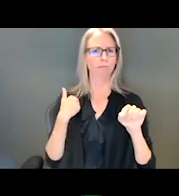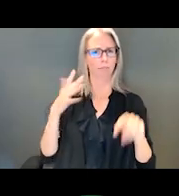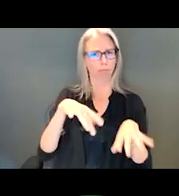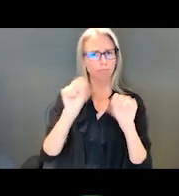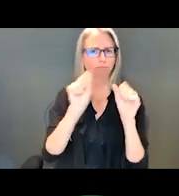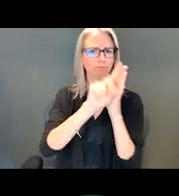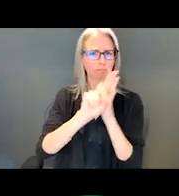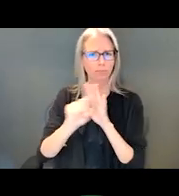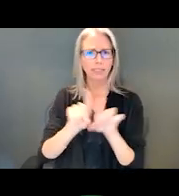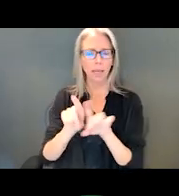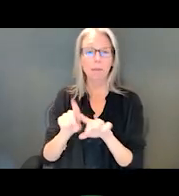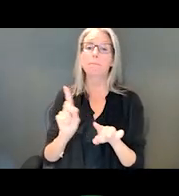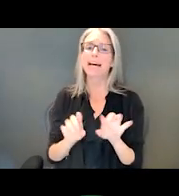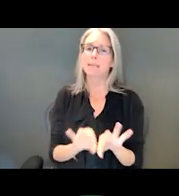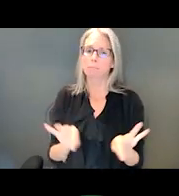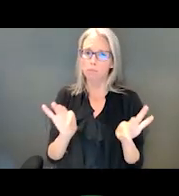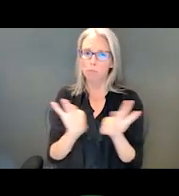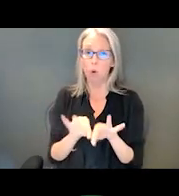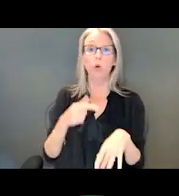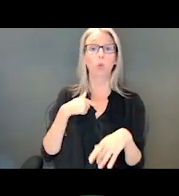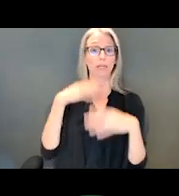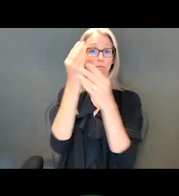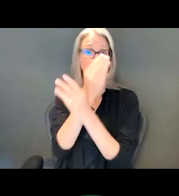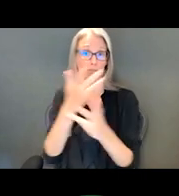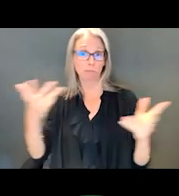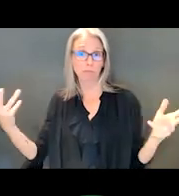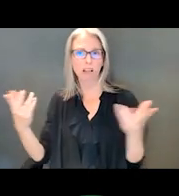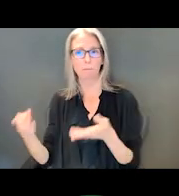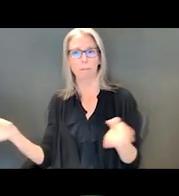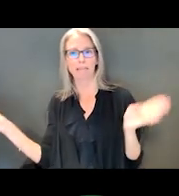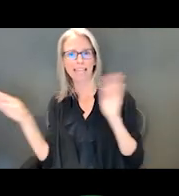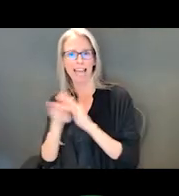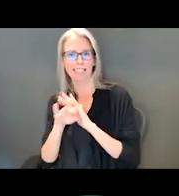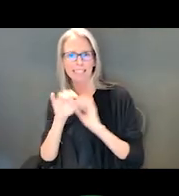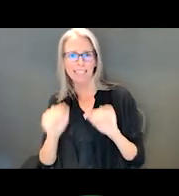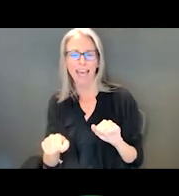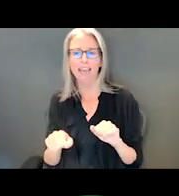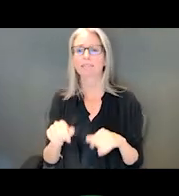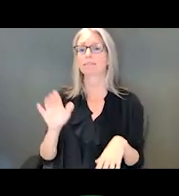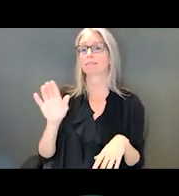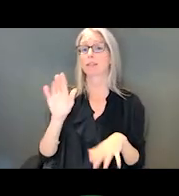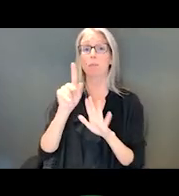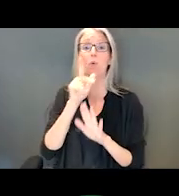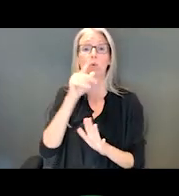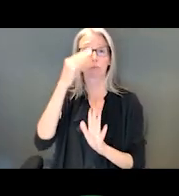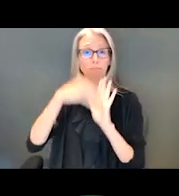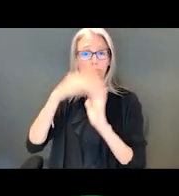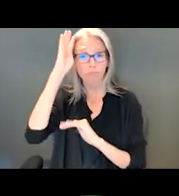the changes that need to be made as a result. Is important. So as we move forward with the dashboard, there'll be an opportunity to connect